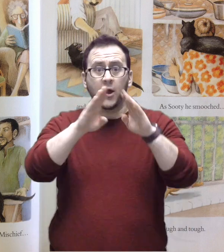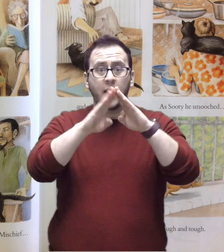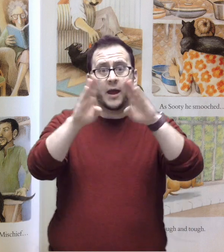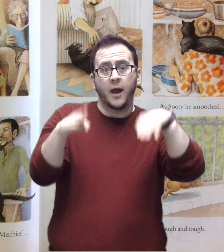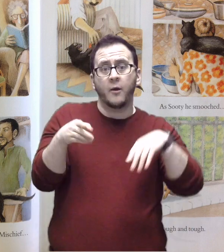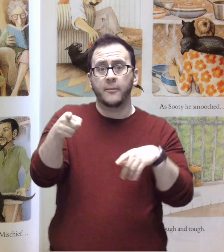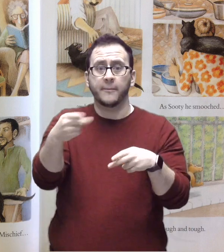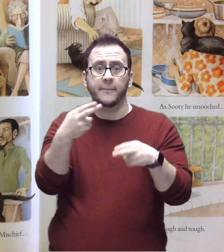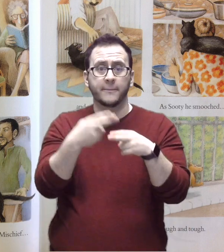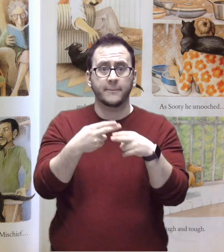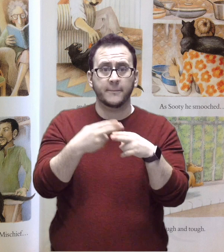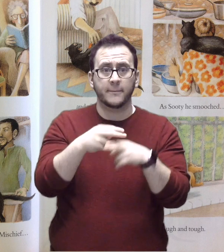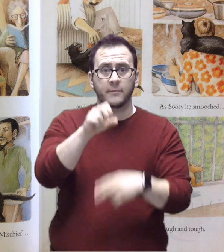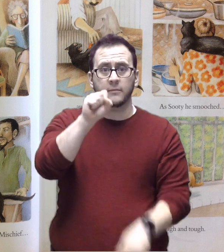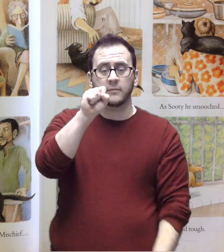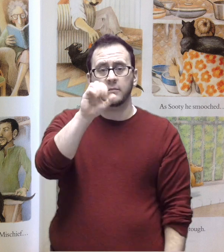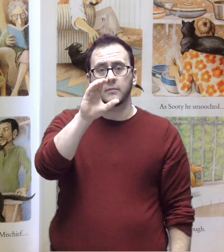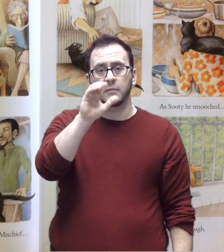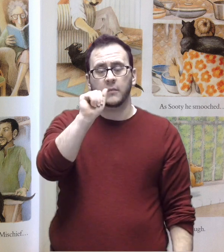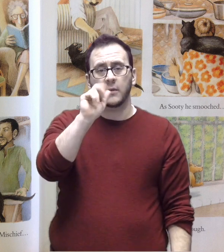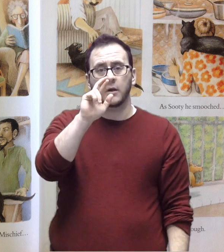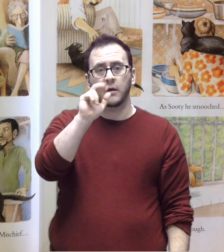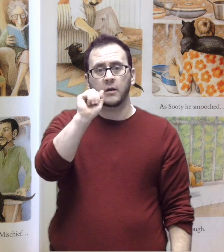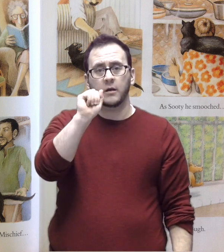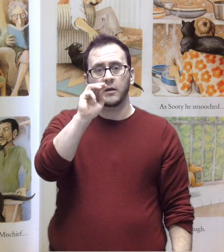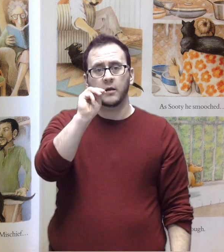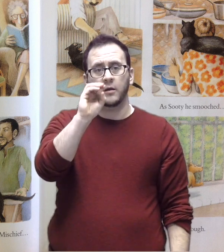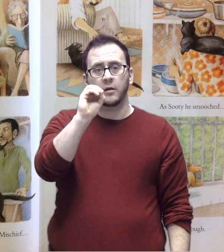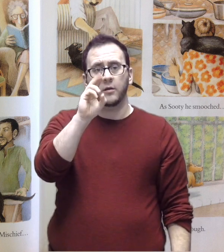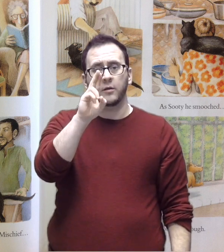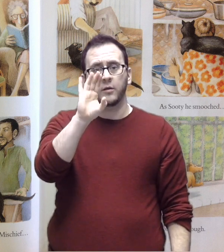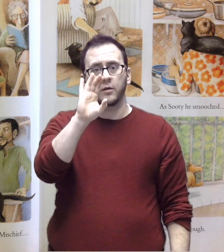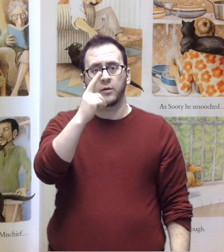He was naughty as Mischief…and silly as Sally.